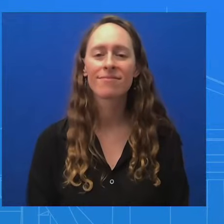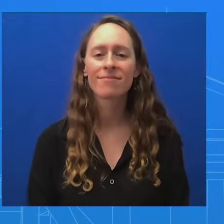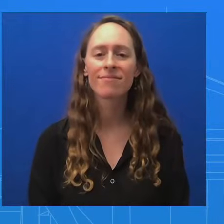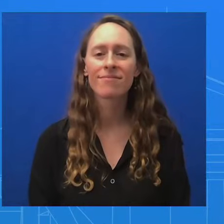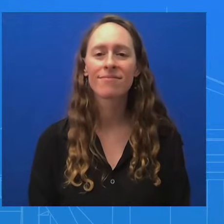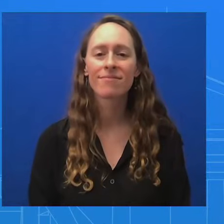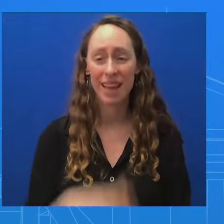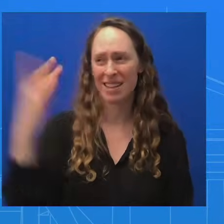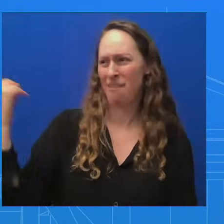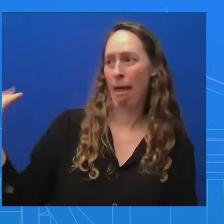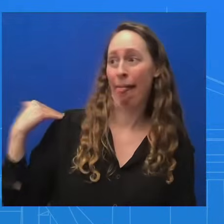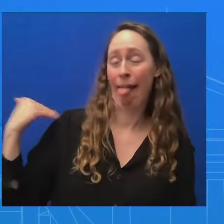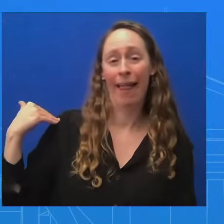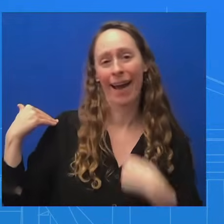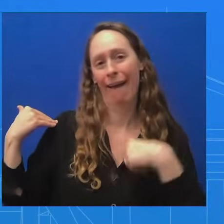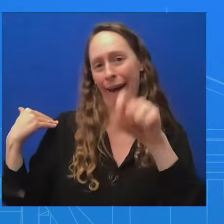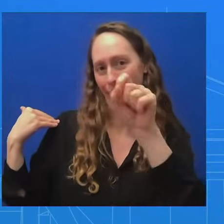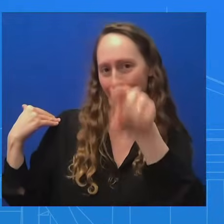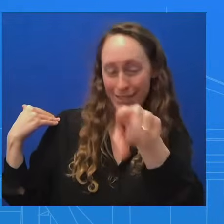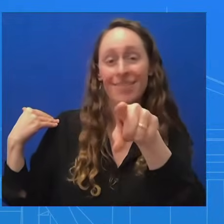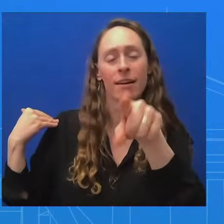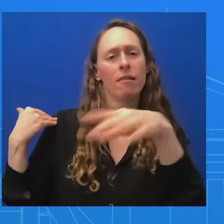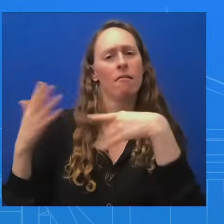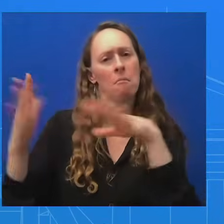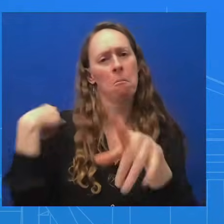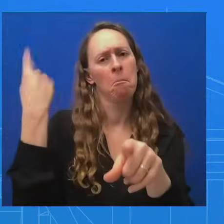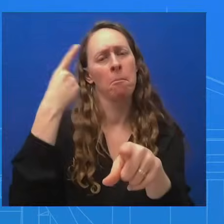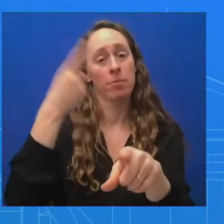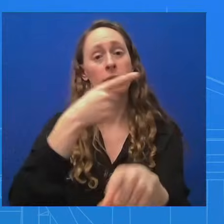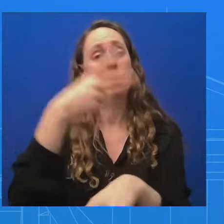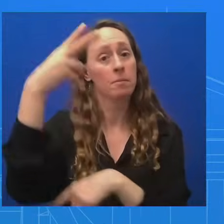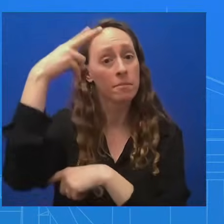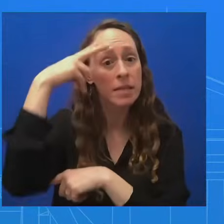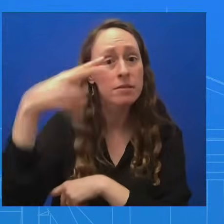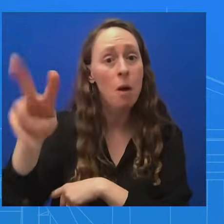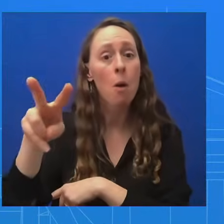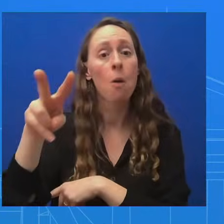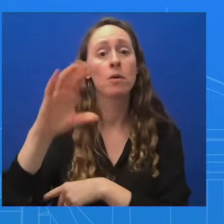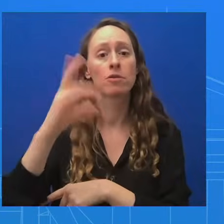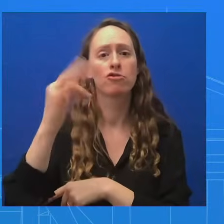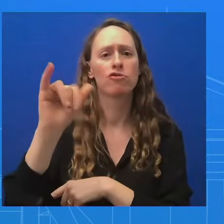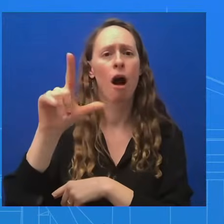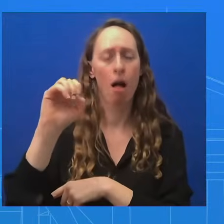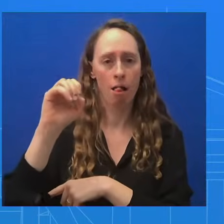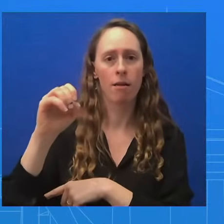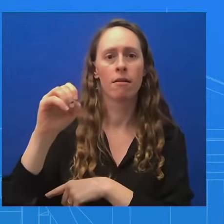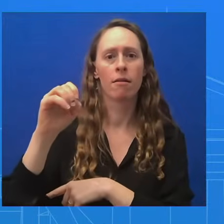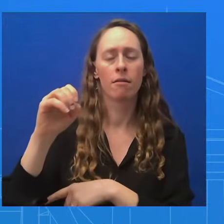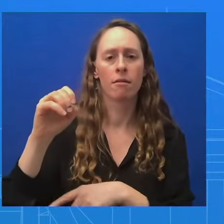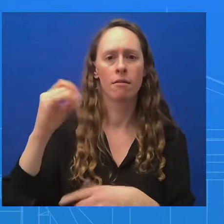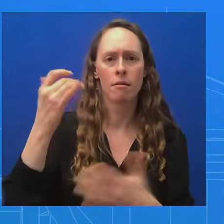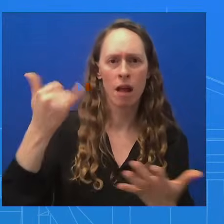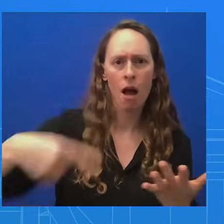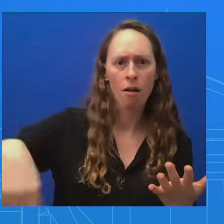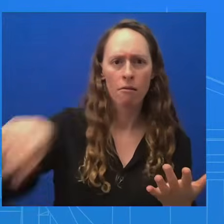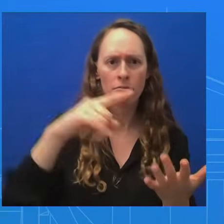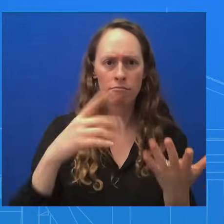to investigate potential crimes against civilians in Gaza and the October 7th Hamas attack on Israel. Any reaction on this --